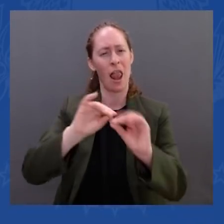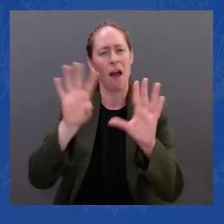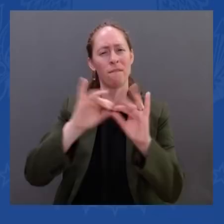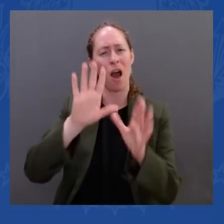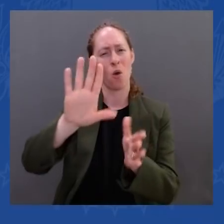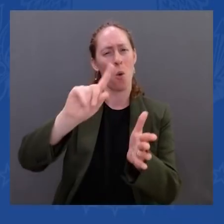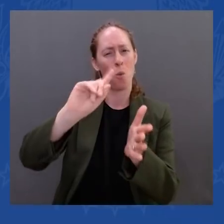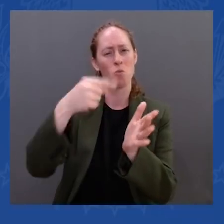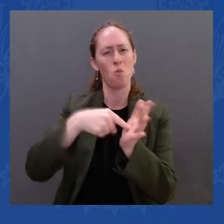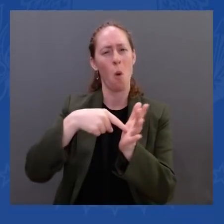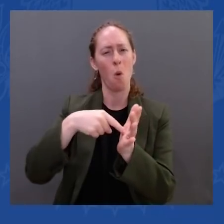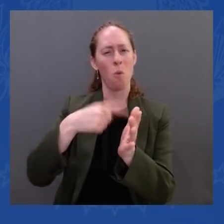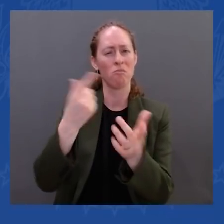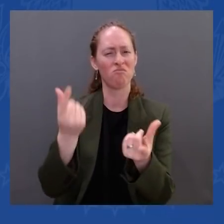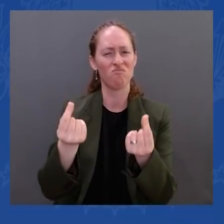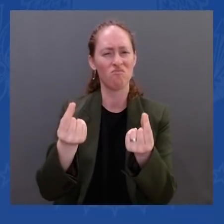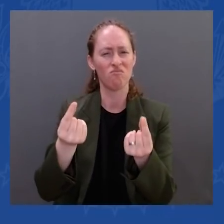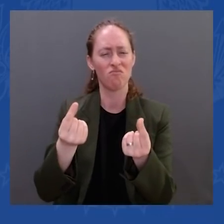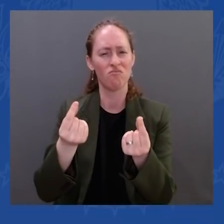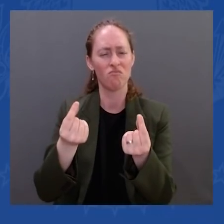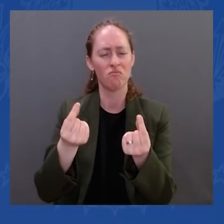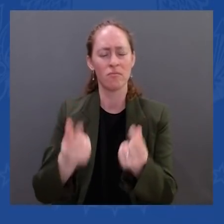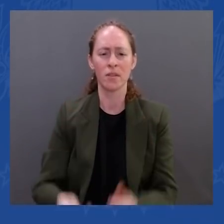What was the response you received? Prime Minister Kishida: (As interpreted.)